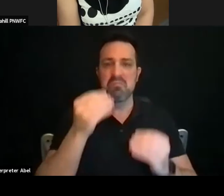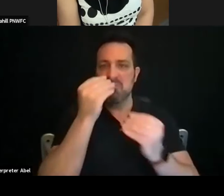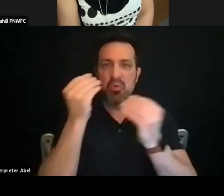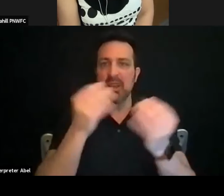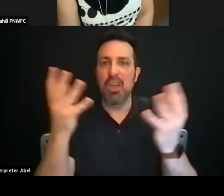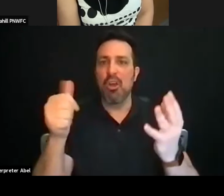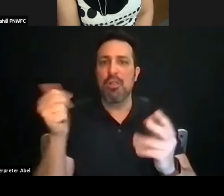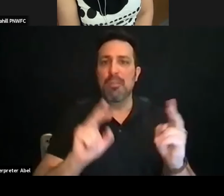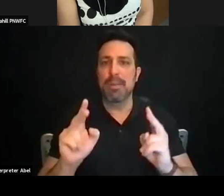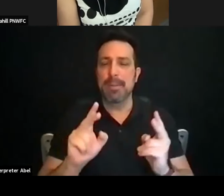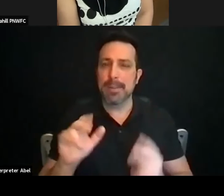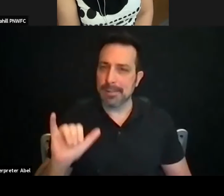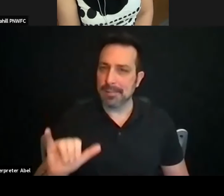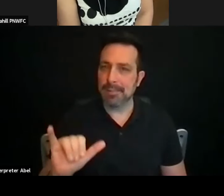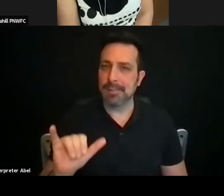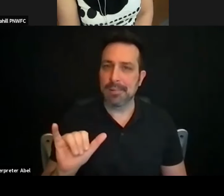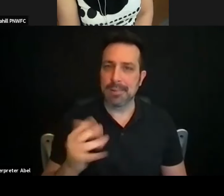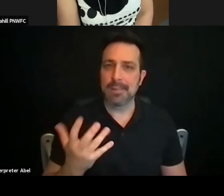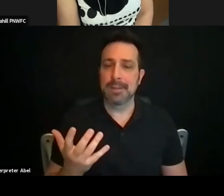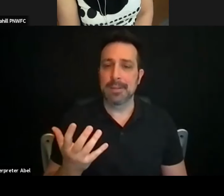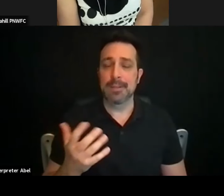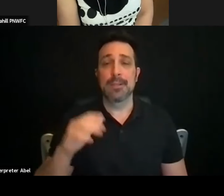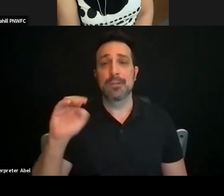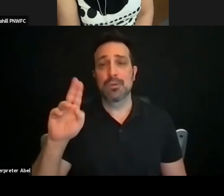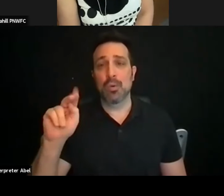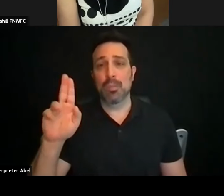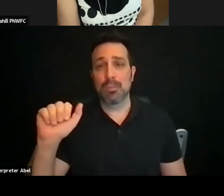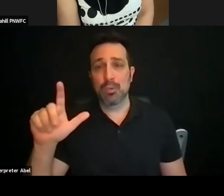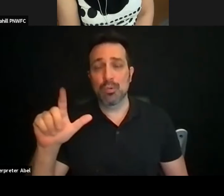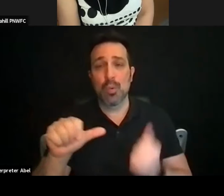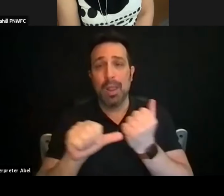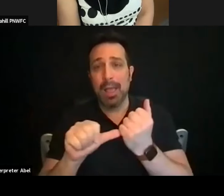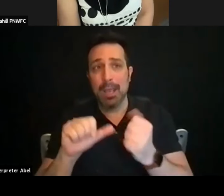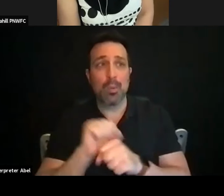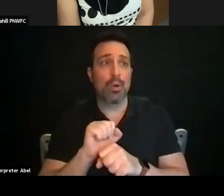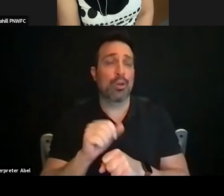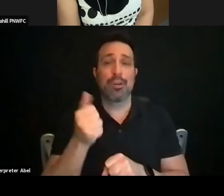blatant. And it really got thrown out the window. It turned into self. How can I look out for